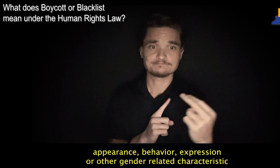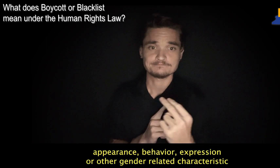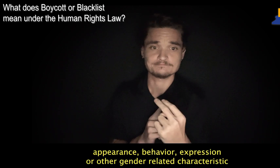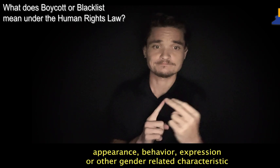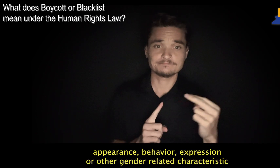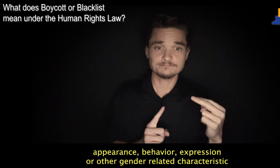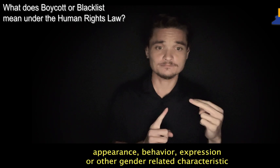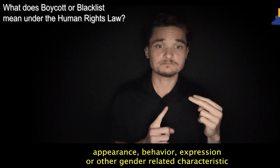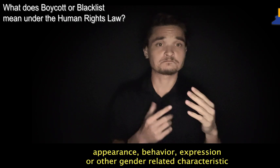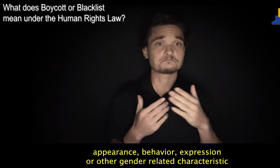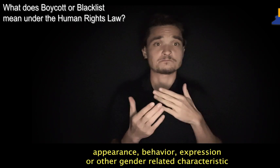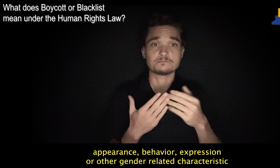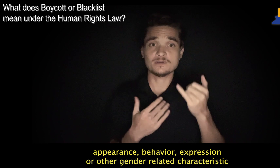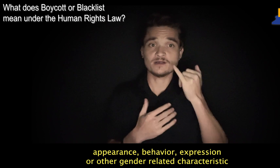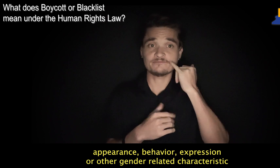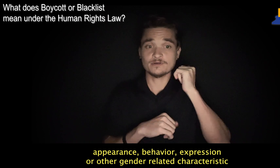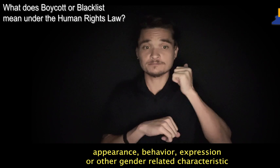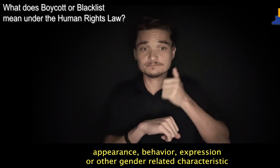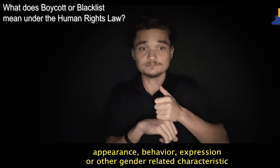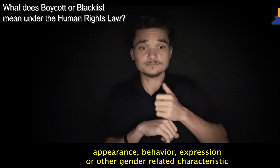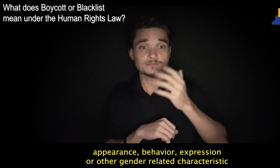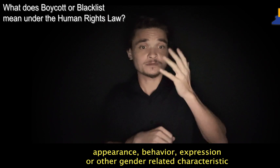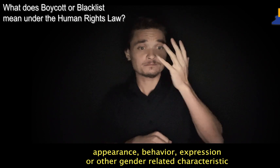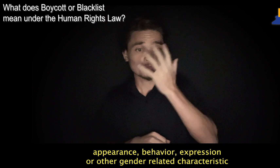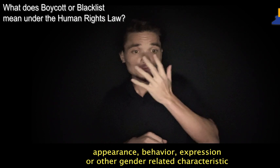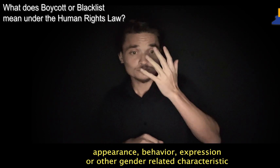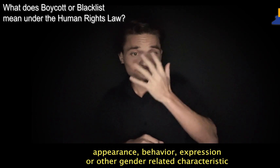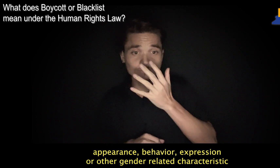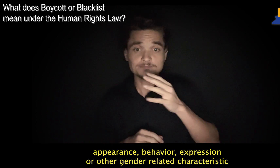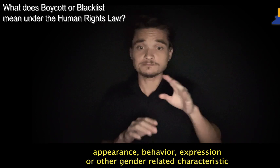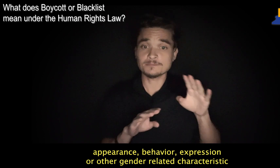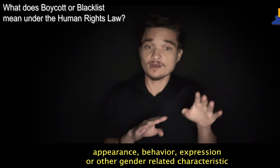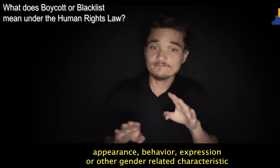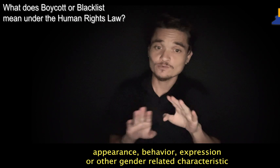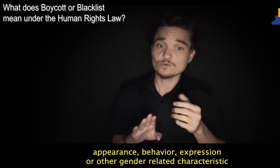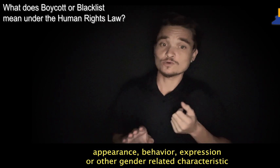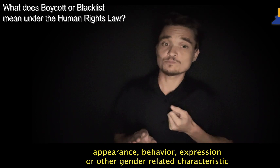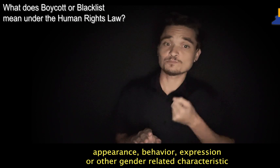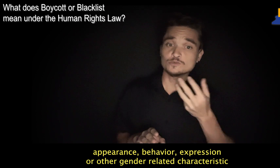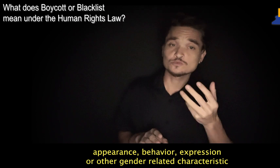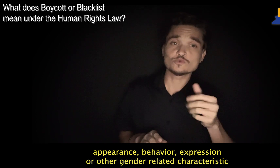appearance, behavior, expression or other gender related characteristic